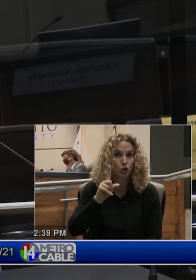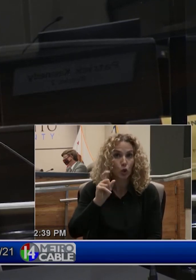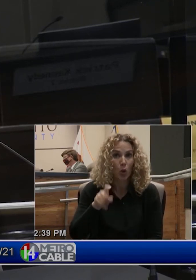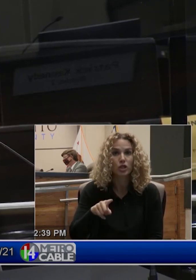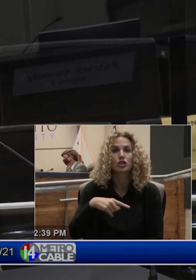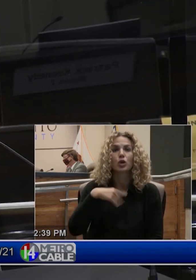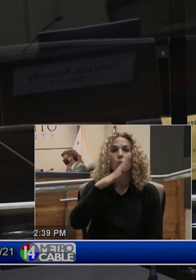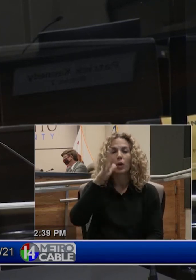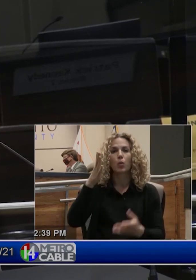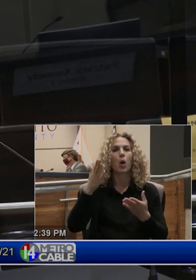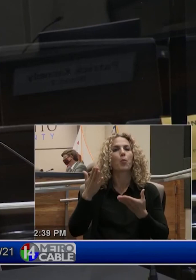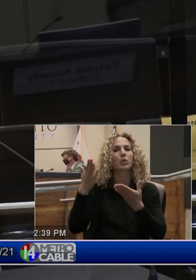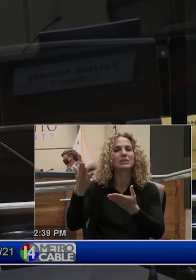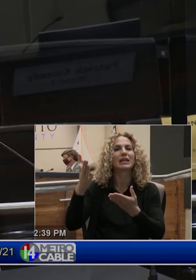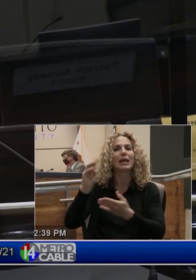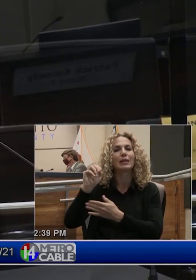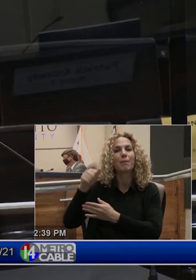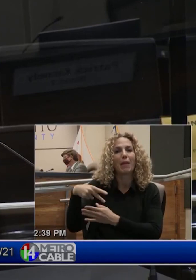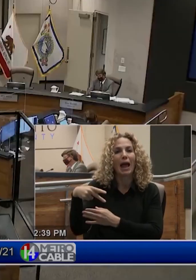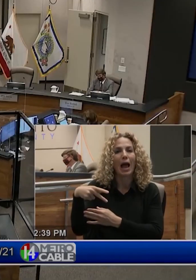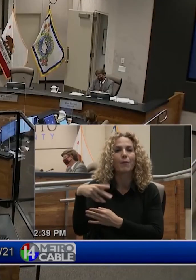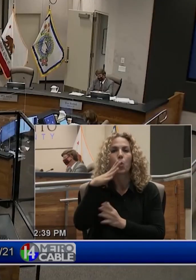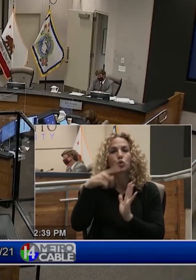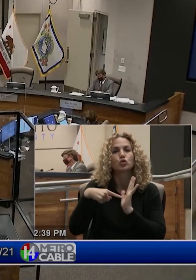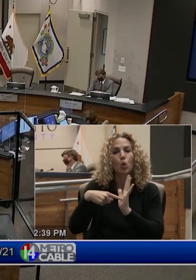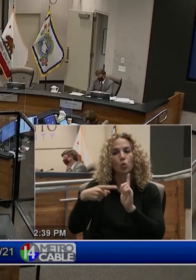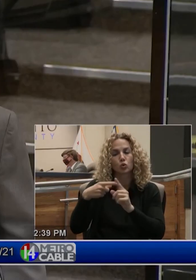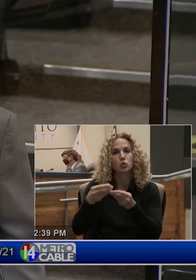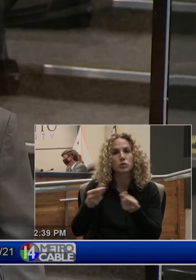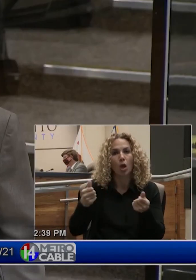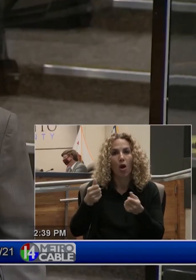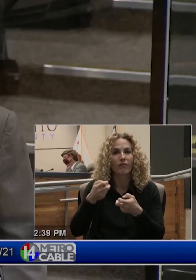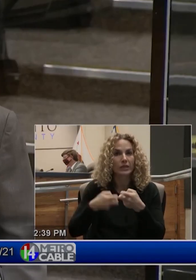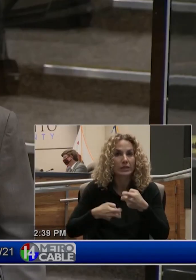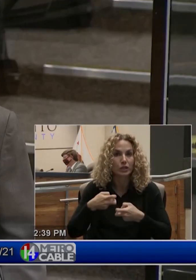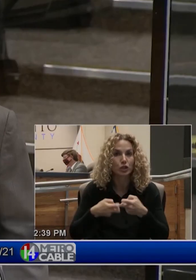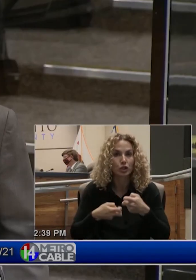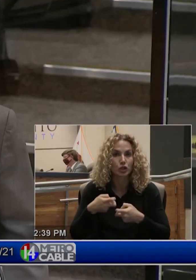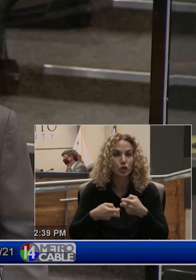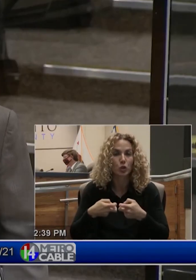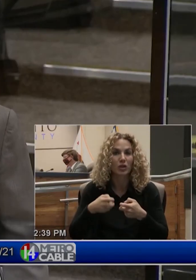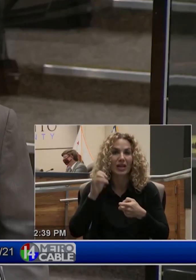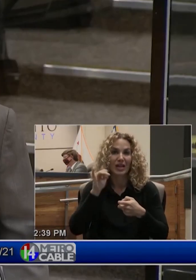TAKE THAT INTO CONSIDERATION IF IT A SERIOUS QUESTION WE'LL IT A SERIOUS QUESTION WE'LL PRESENT A MAP THAT SOLVES THE PRESENT A MAP THAT SOLVES THE ISSUE.